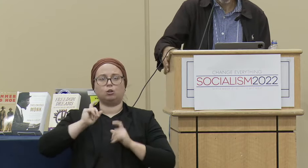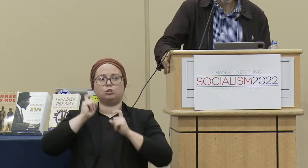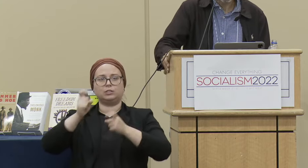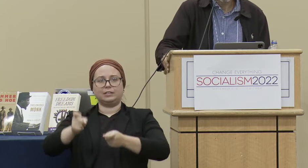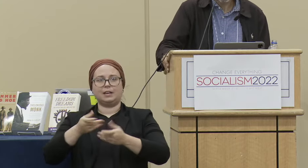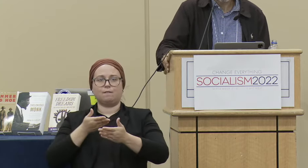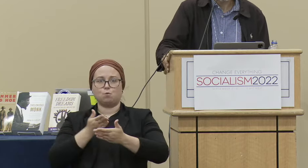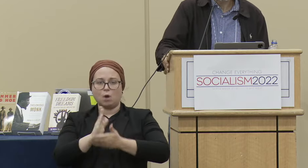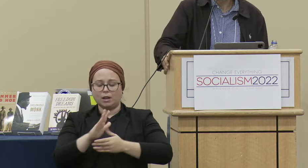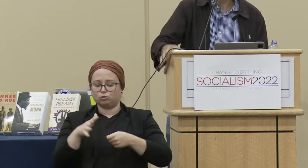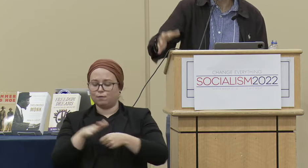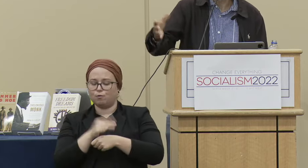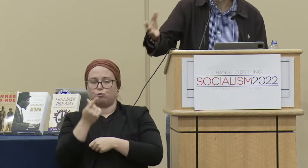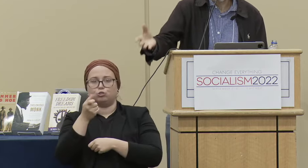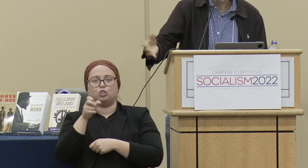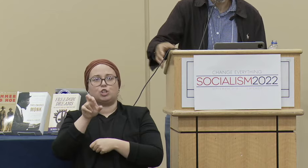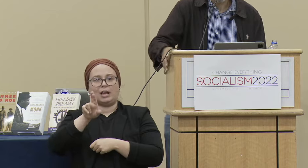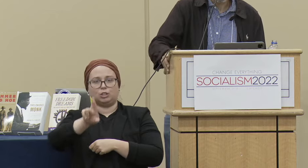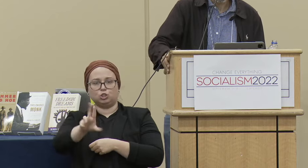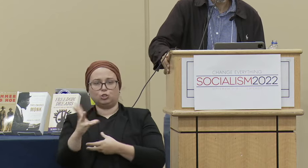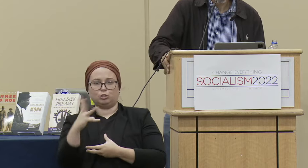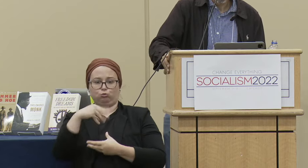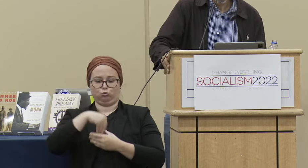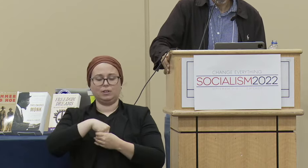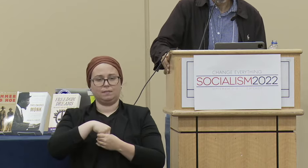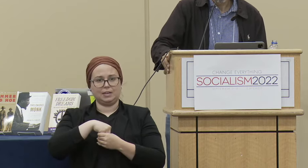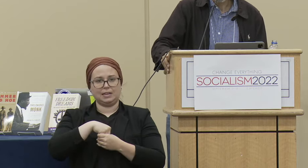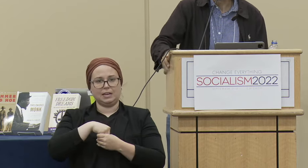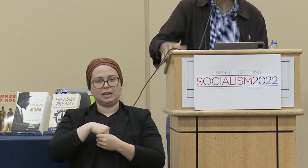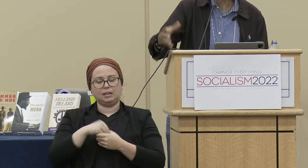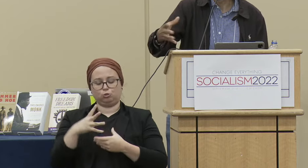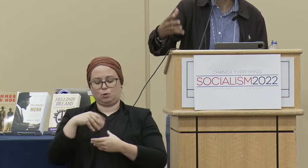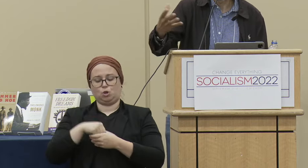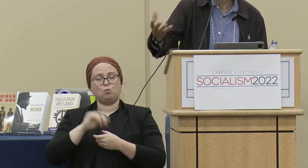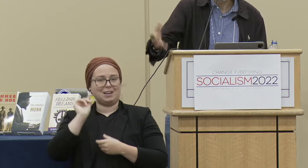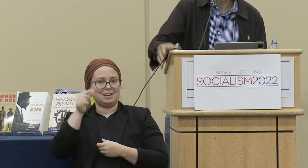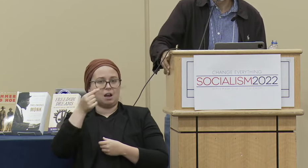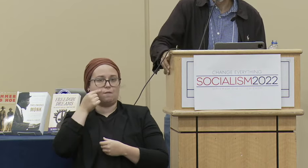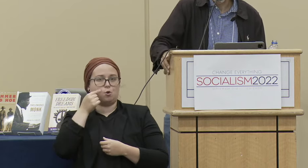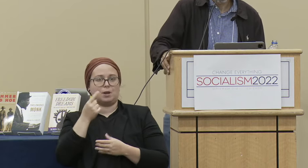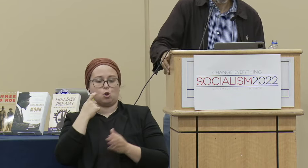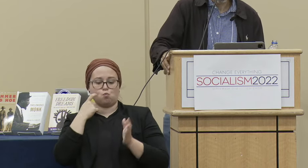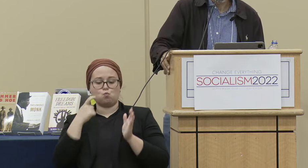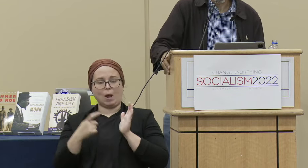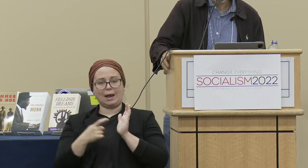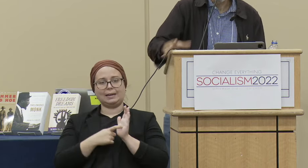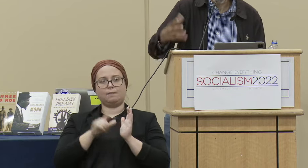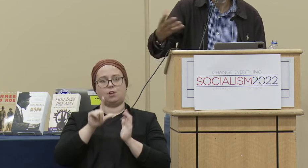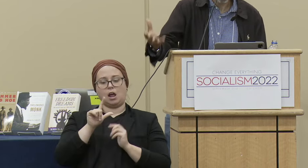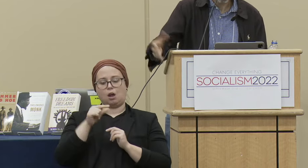rights to the natural world, full gender inclusivity ,